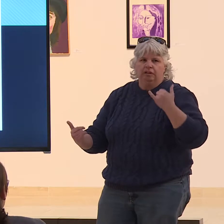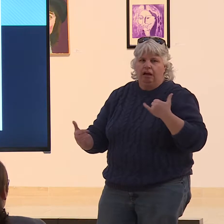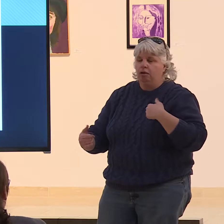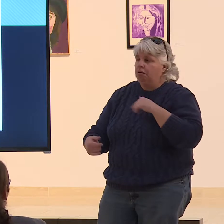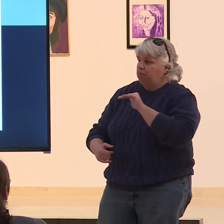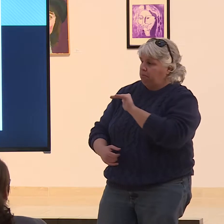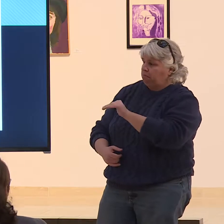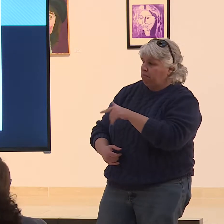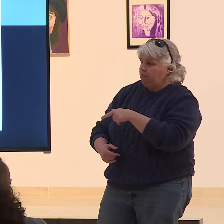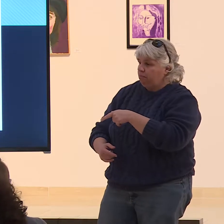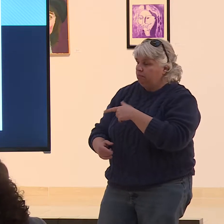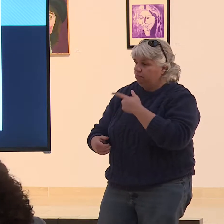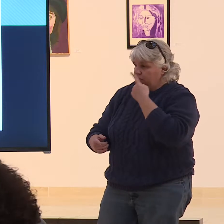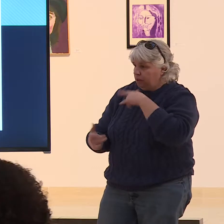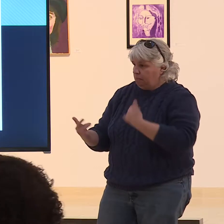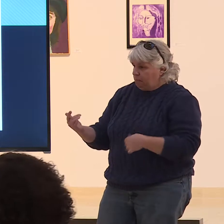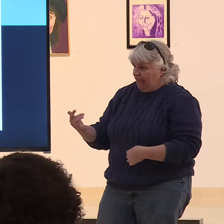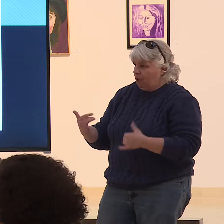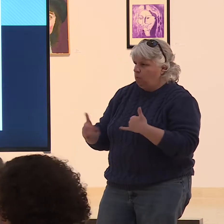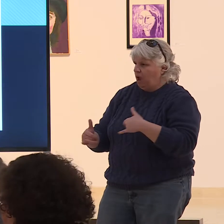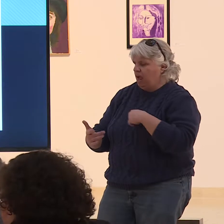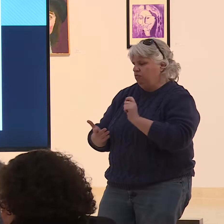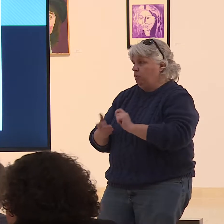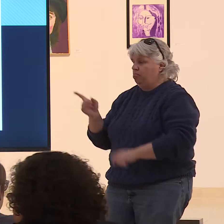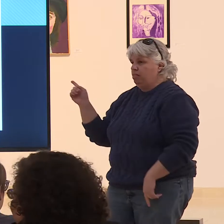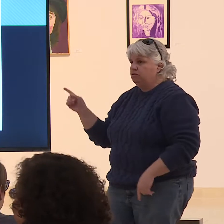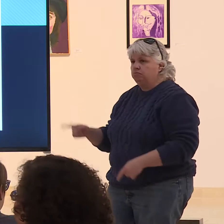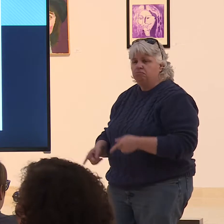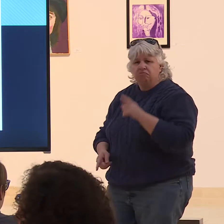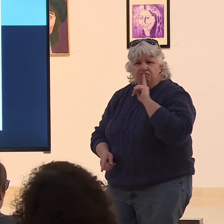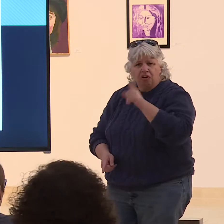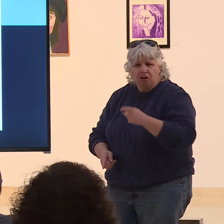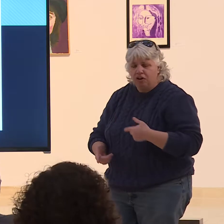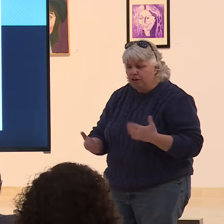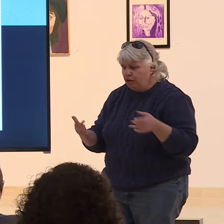My son's 22 now, so I decided, you know, "Why don't you play?"